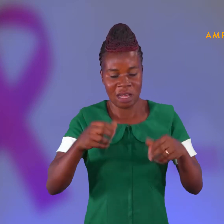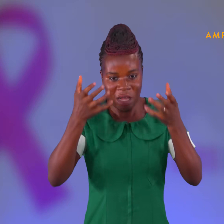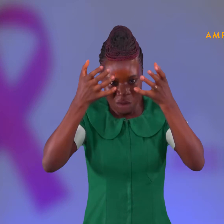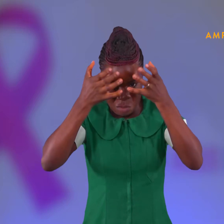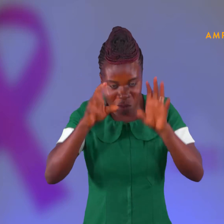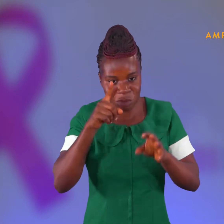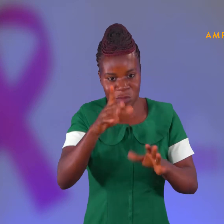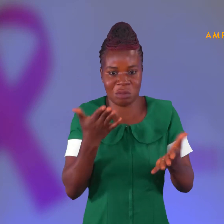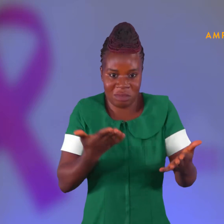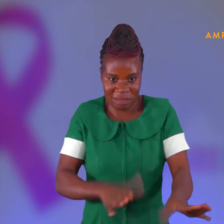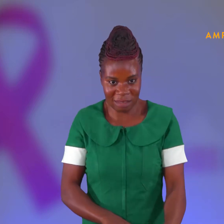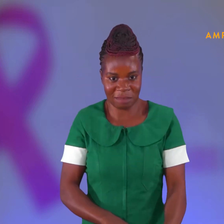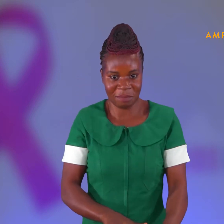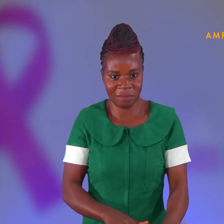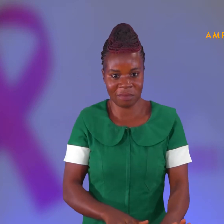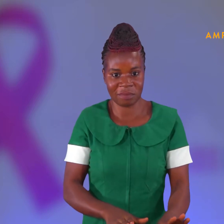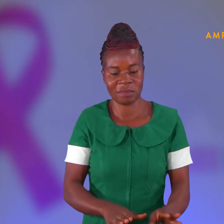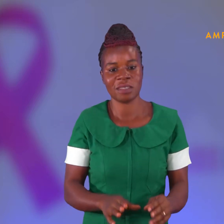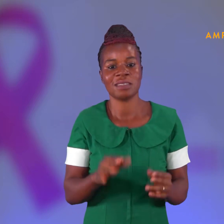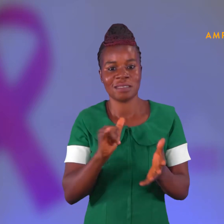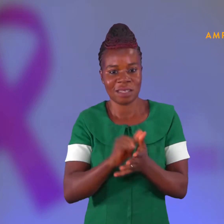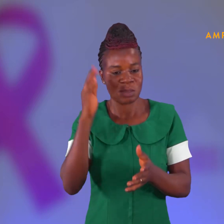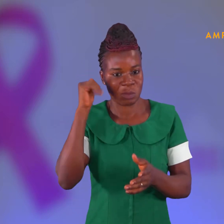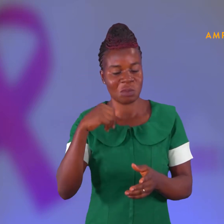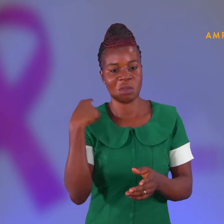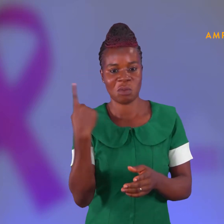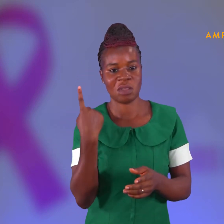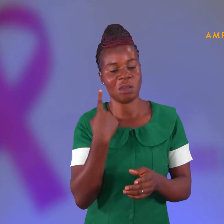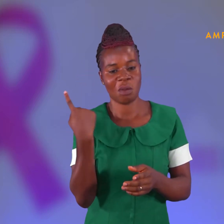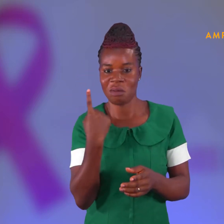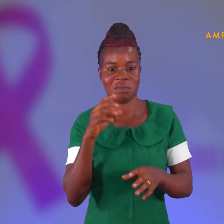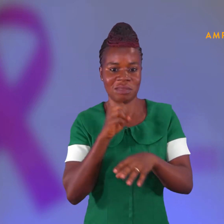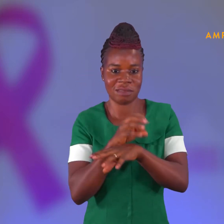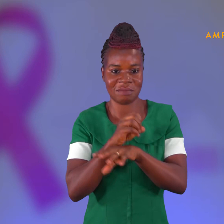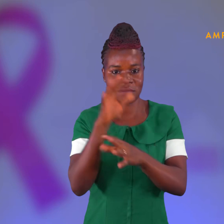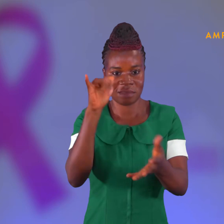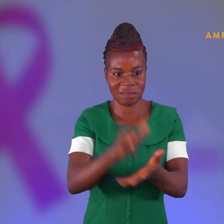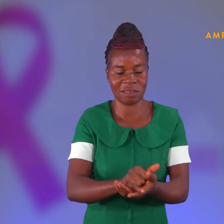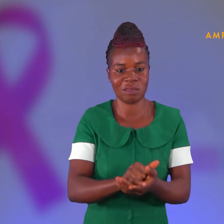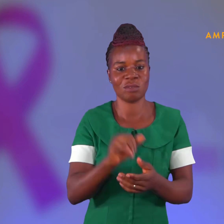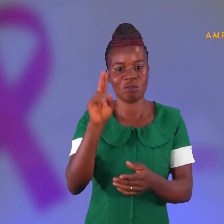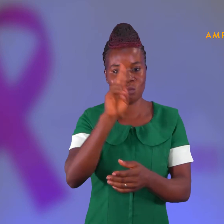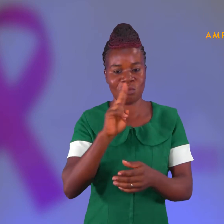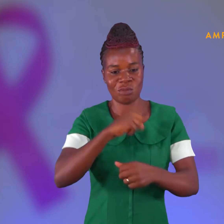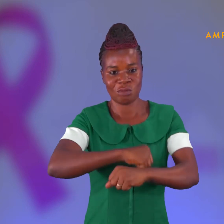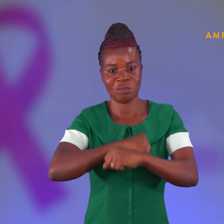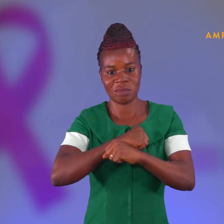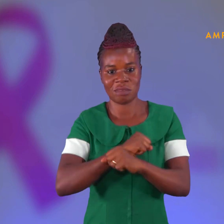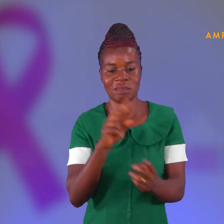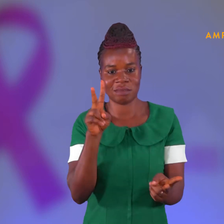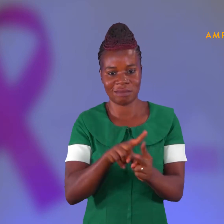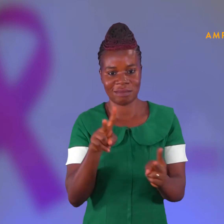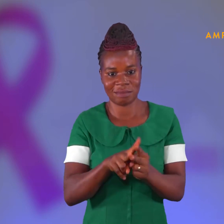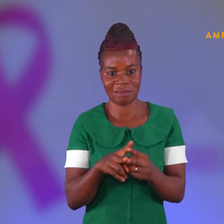It can cause death. That is why it is advisable to always practice safe sex by having protected sex.(Use condoms during sex)